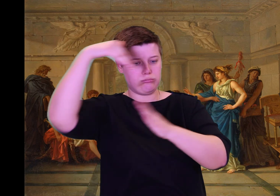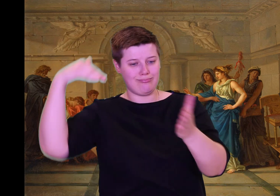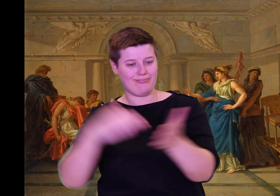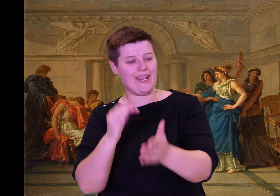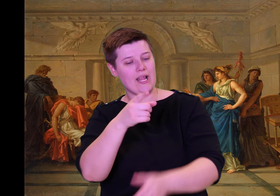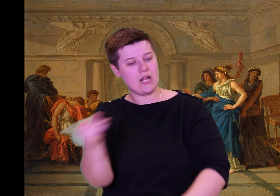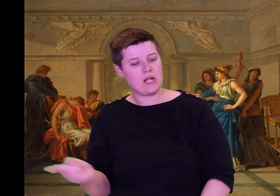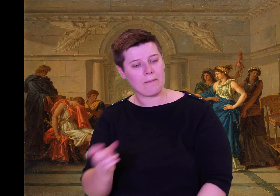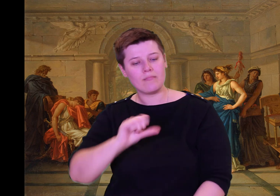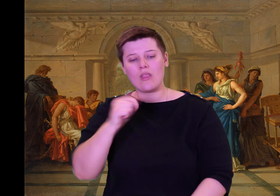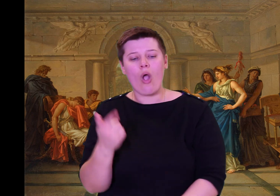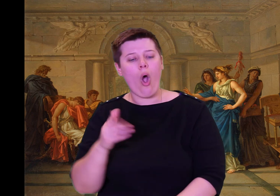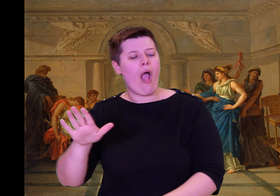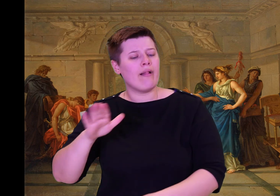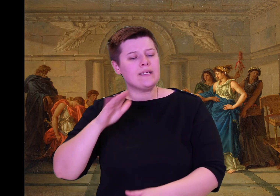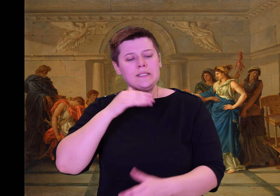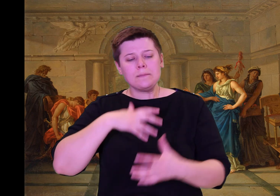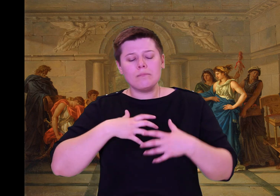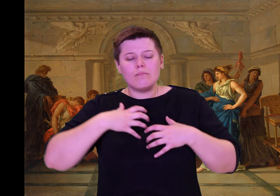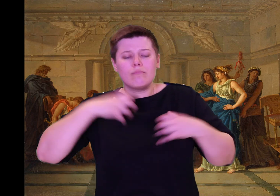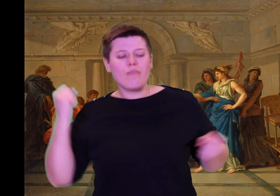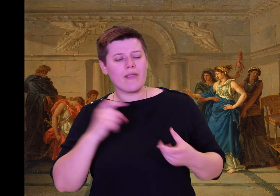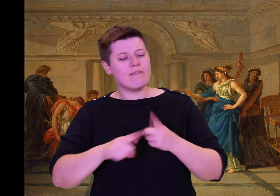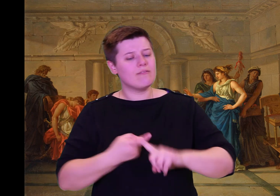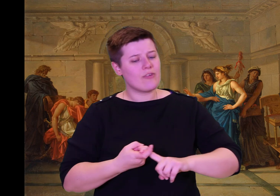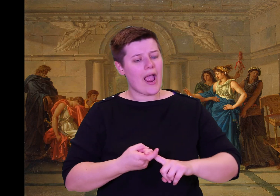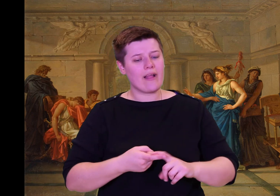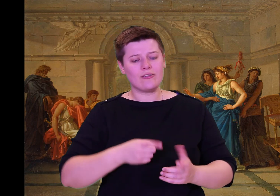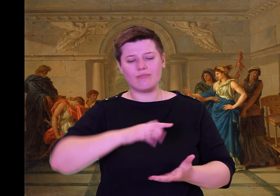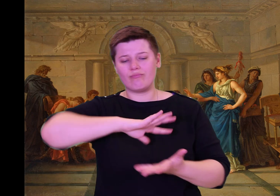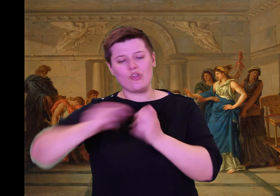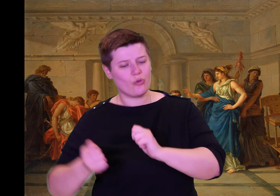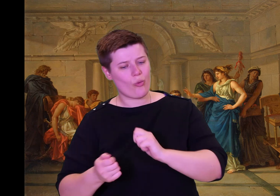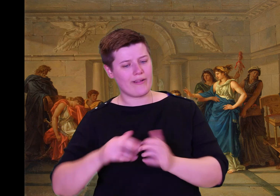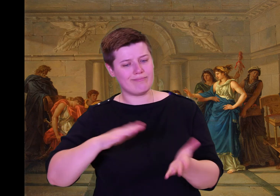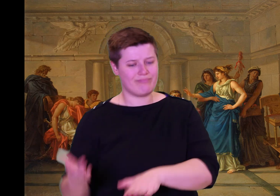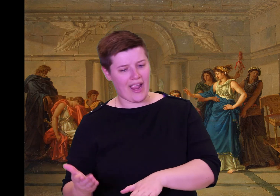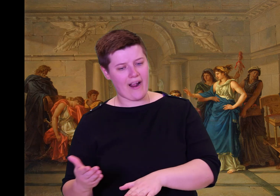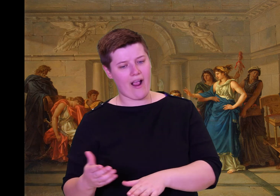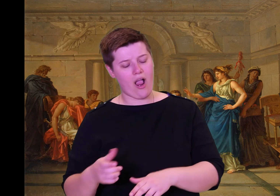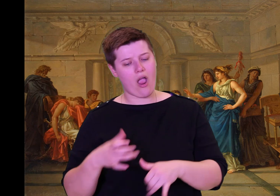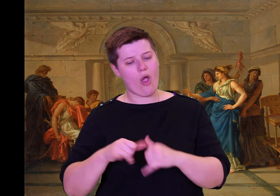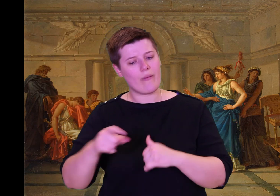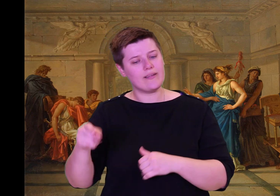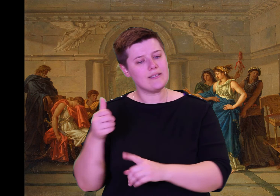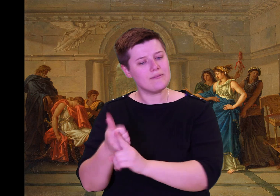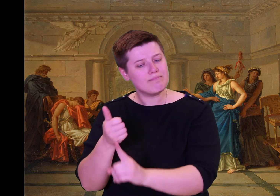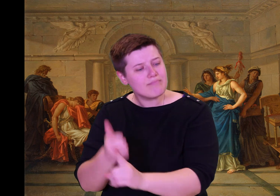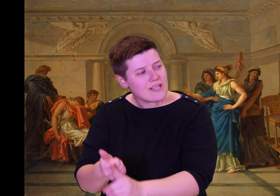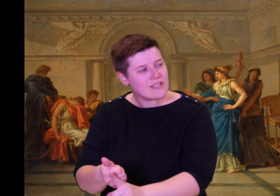Calypso shuddered and let fly at him. "You cruel, jealous gods! You